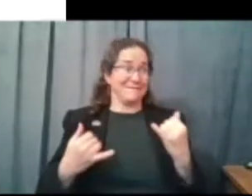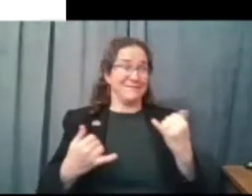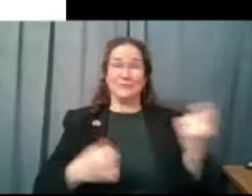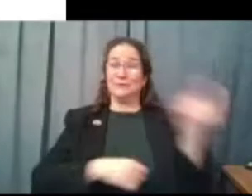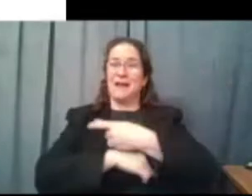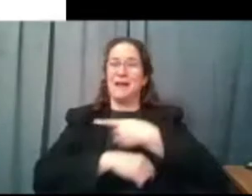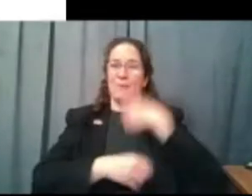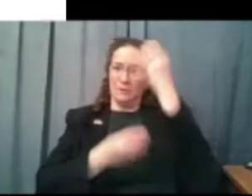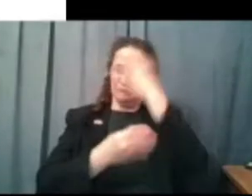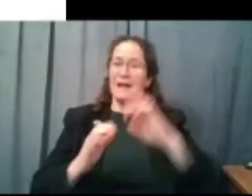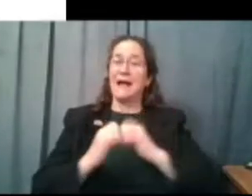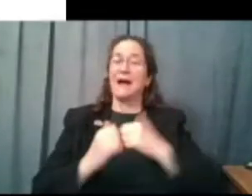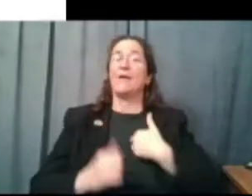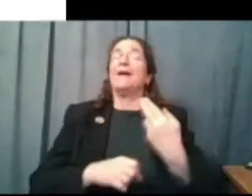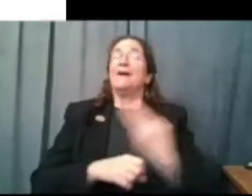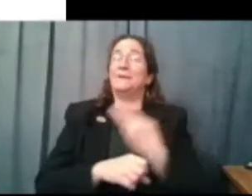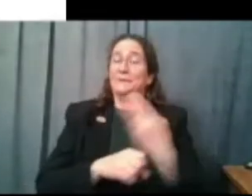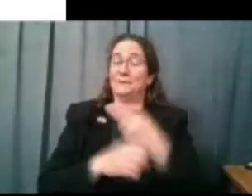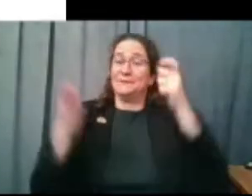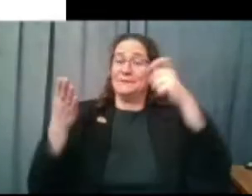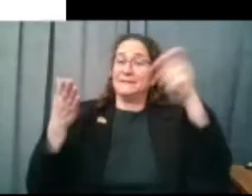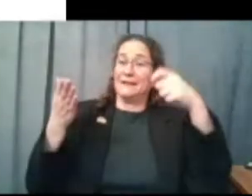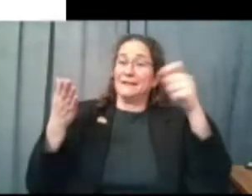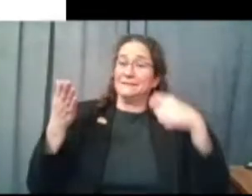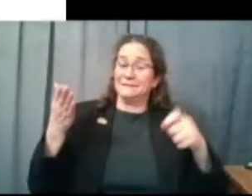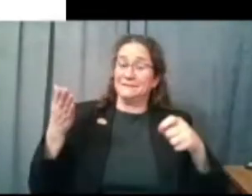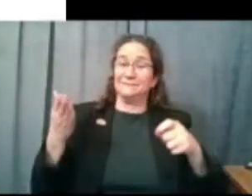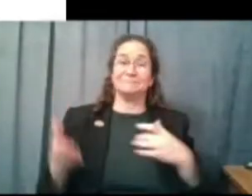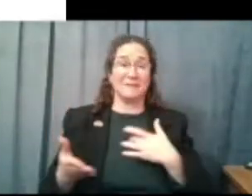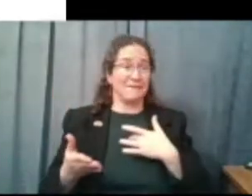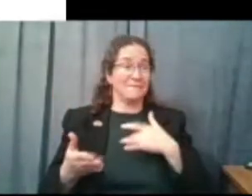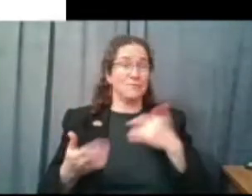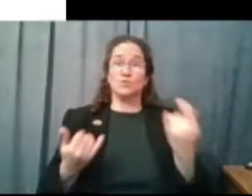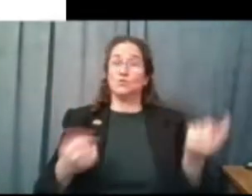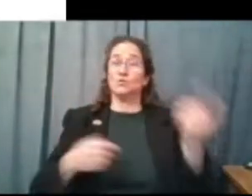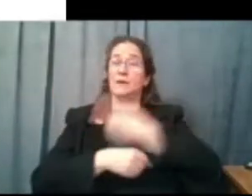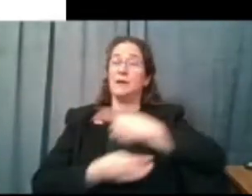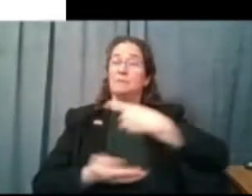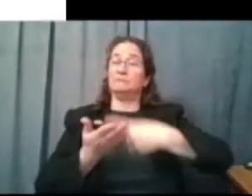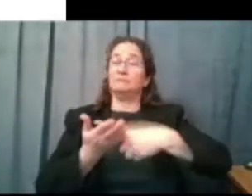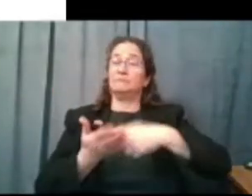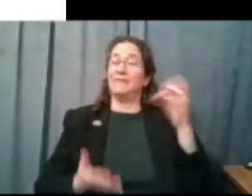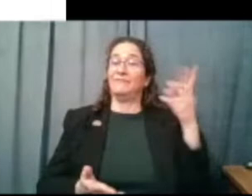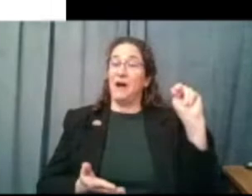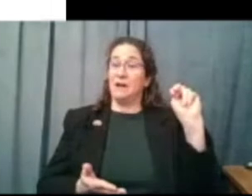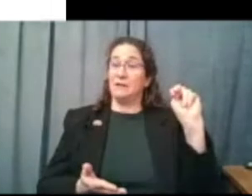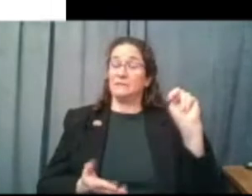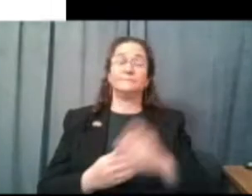I think it's going to be a fun adventure for all of us. And you know if you're driving in the car,